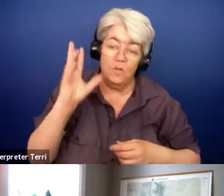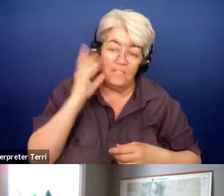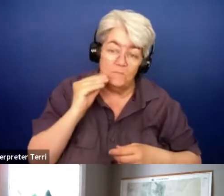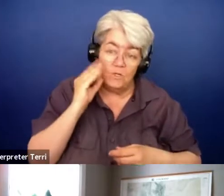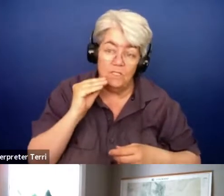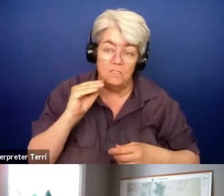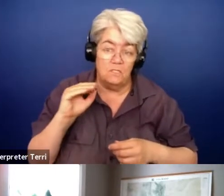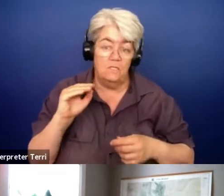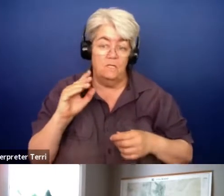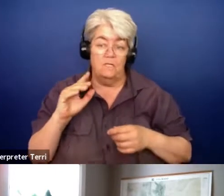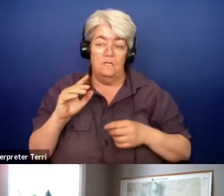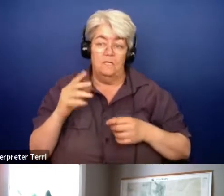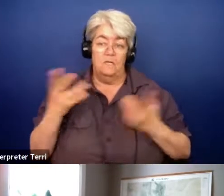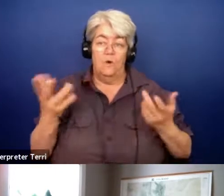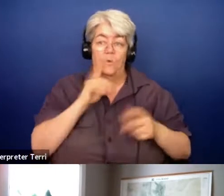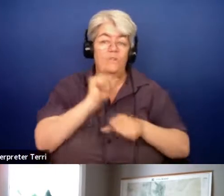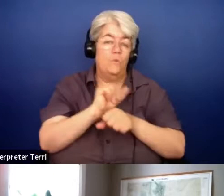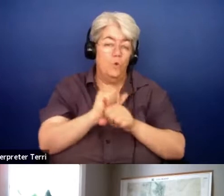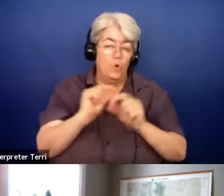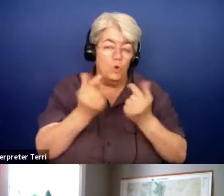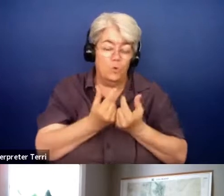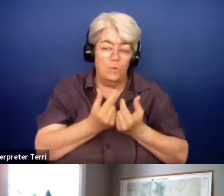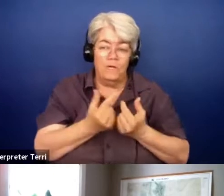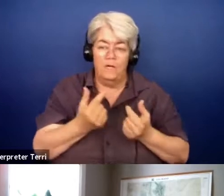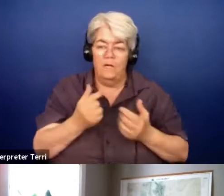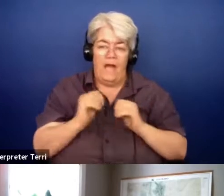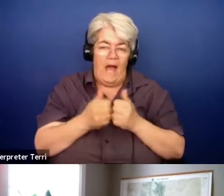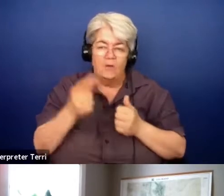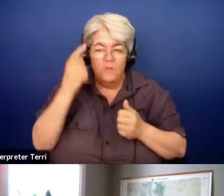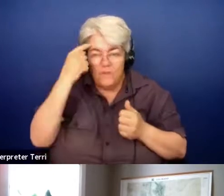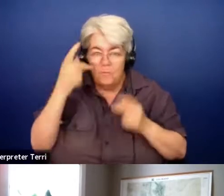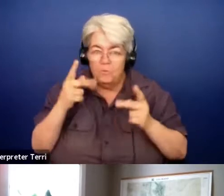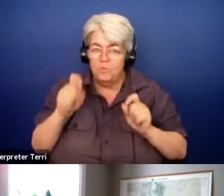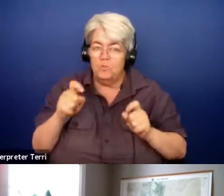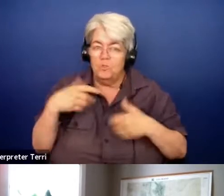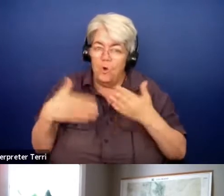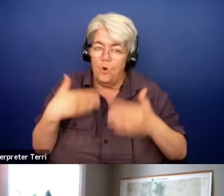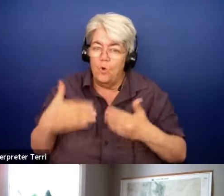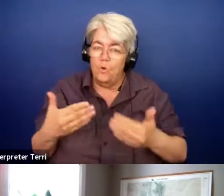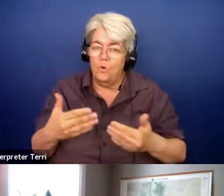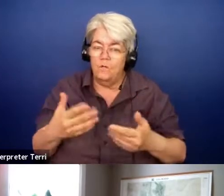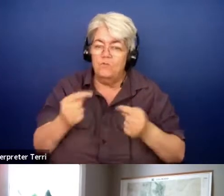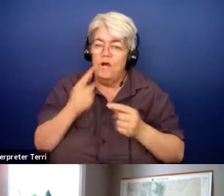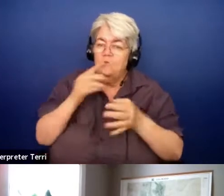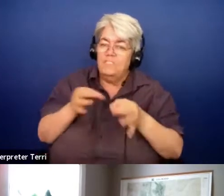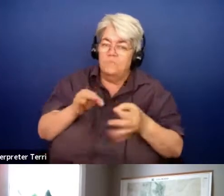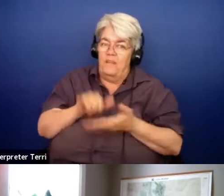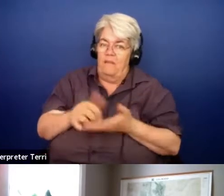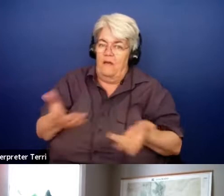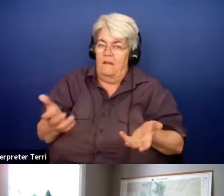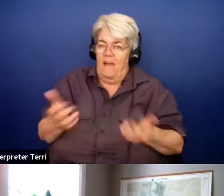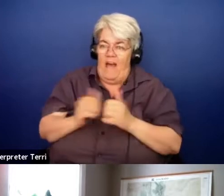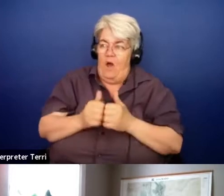or what's the work group how do you think people should go about trying to explain that